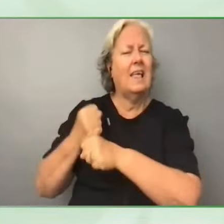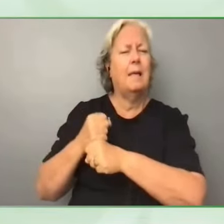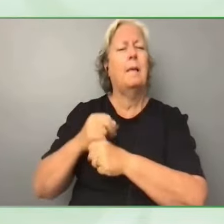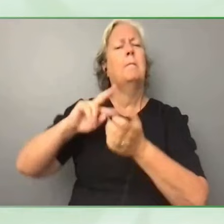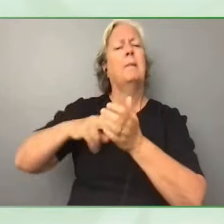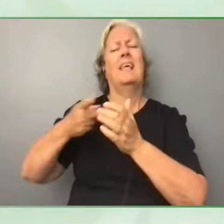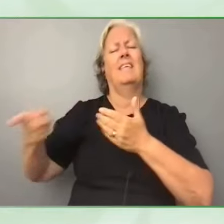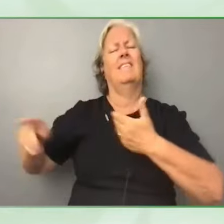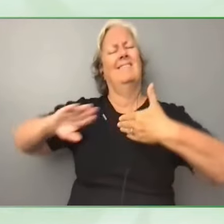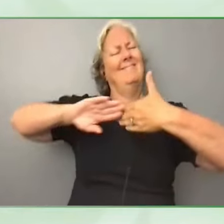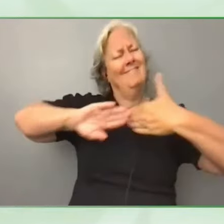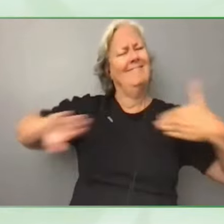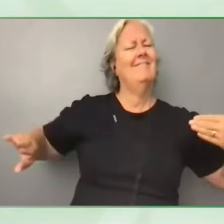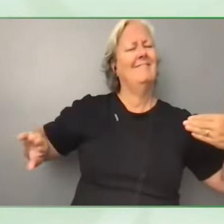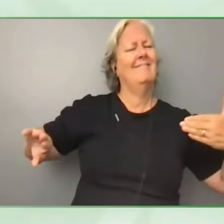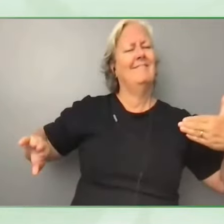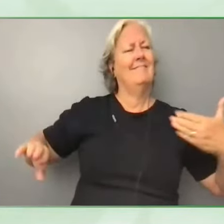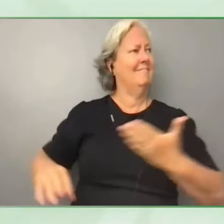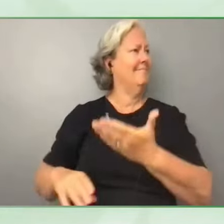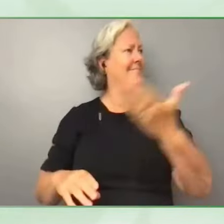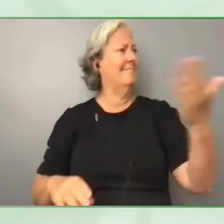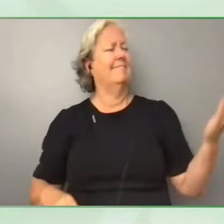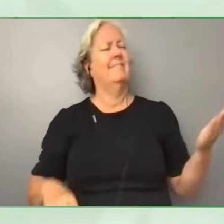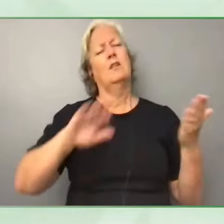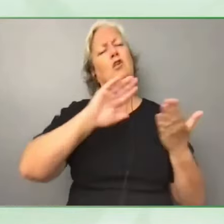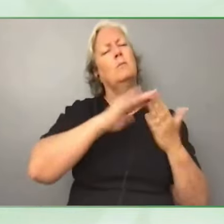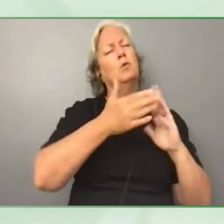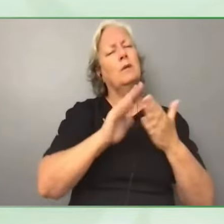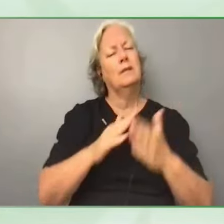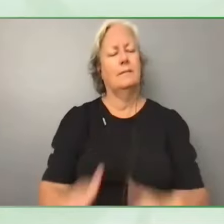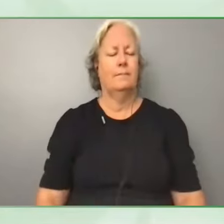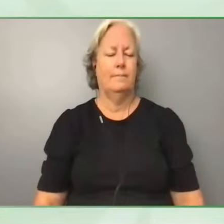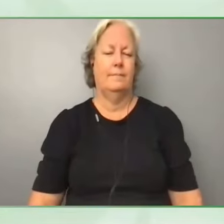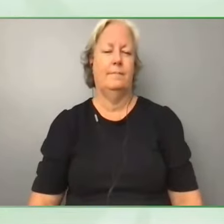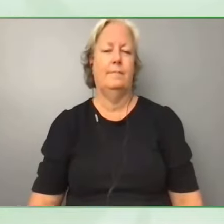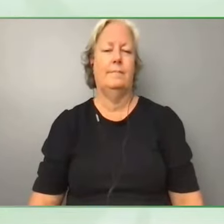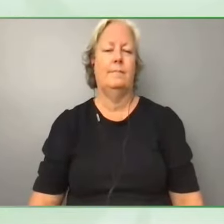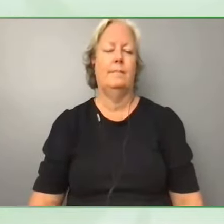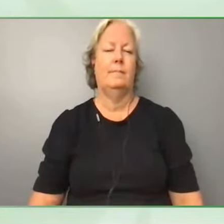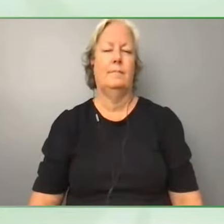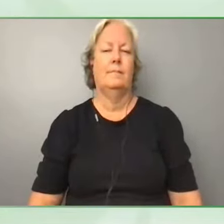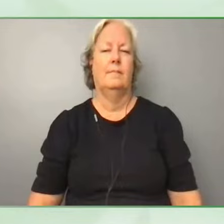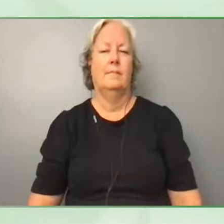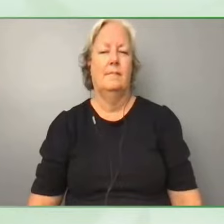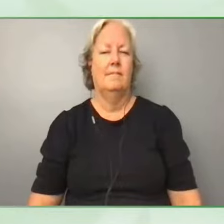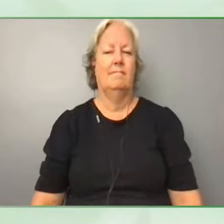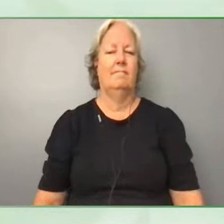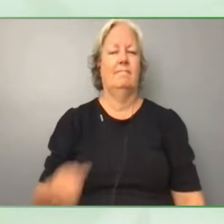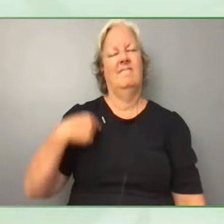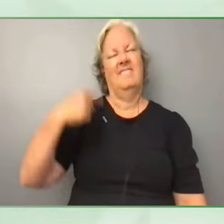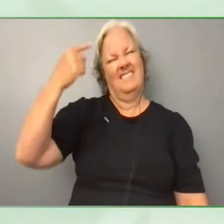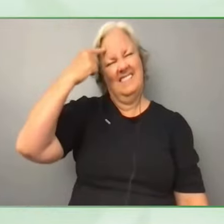What would be your game changing interventions that really can make